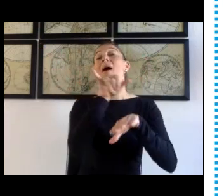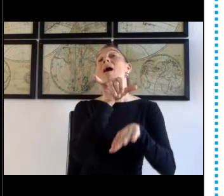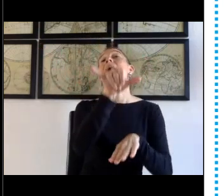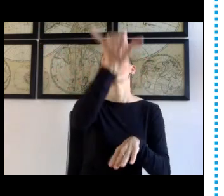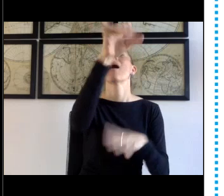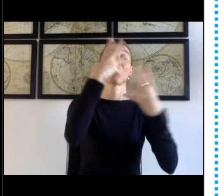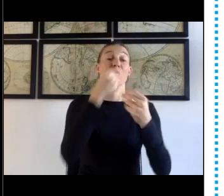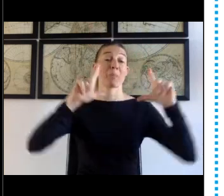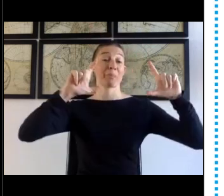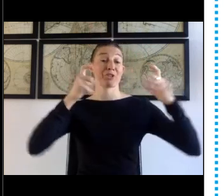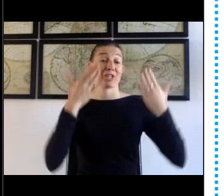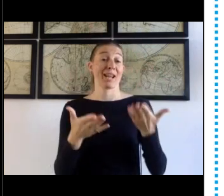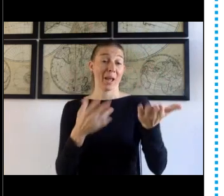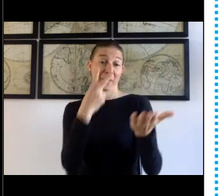So the next one.